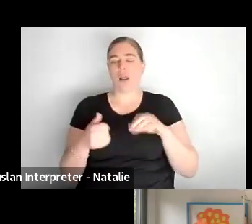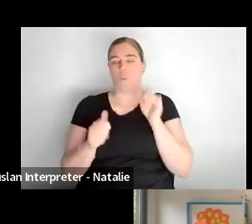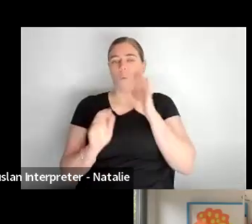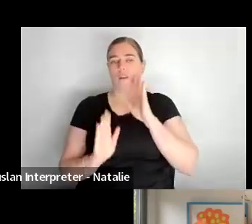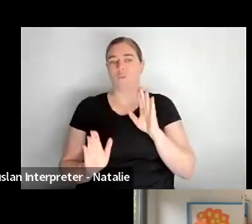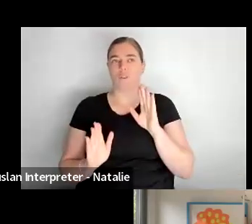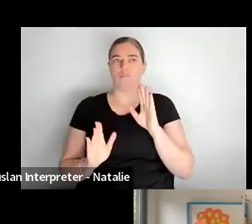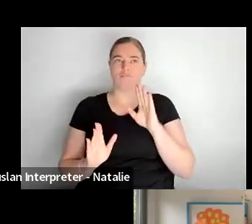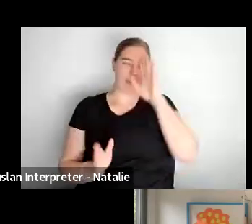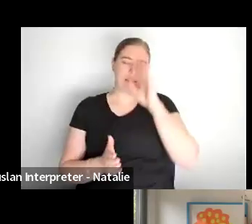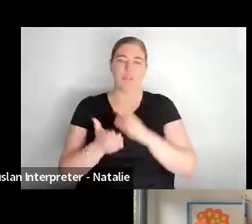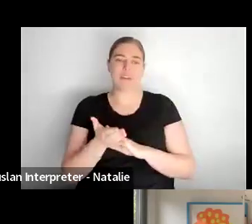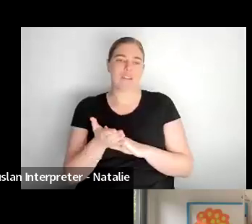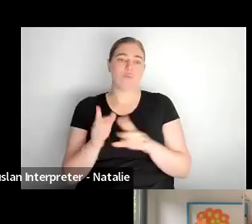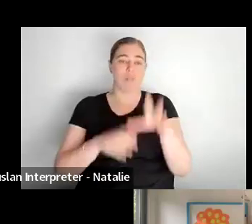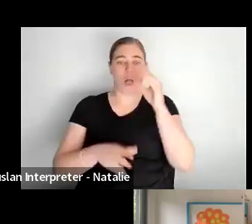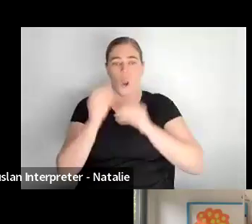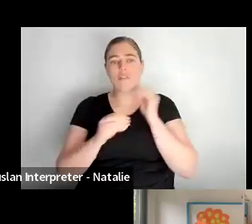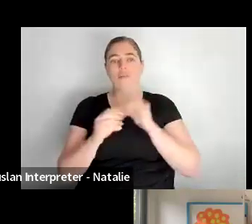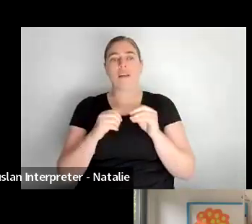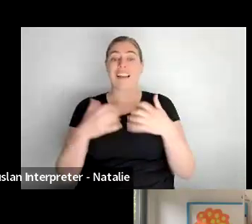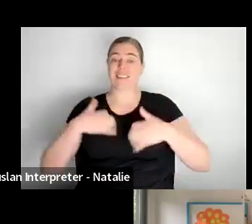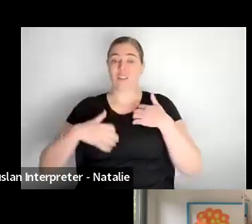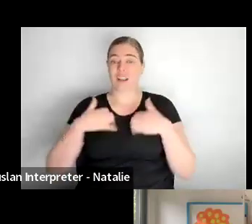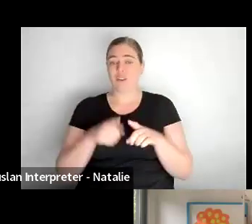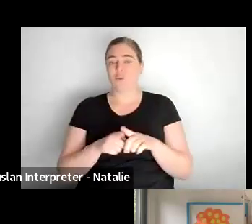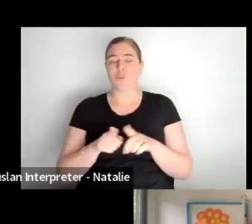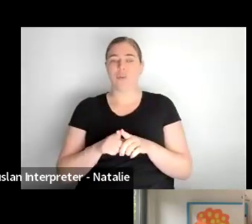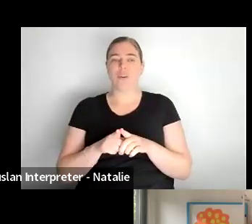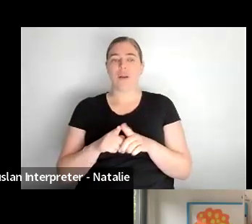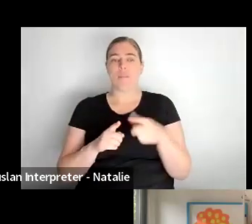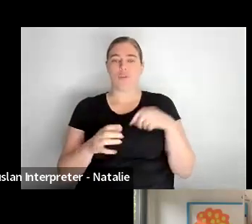kind of experience to learn. And it's sort of exciting because you imagine some of these